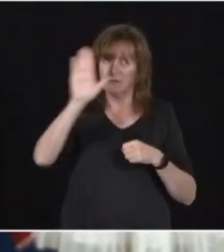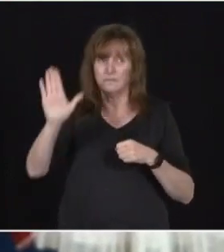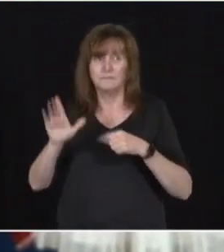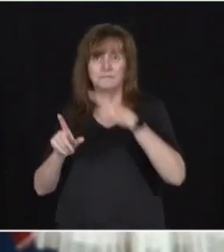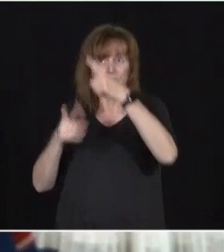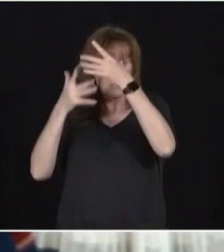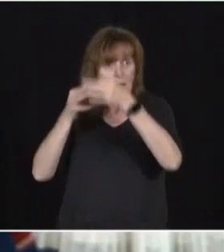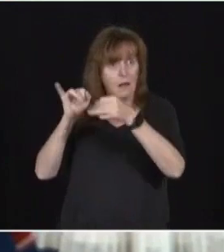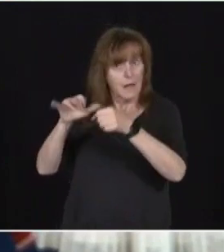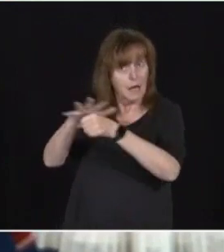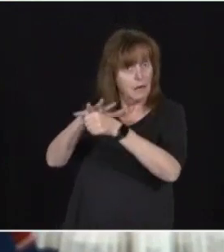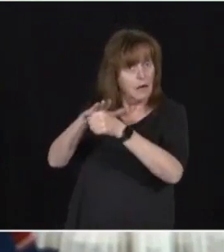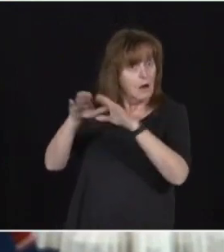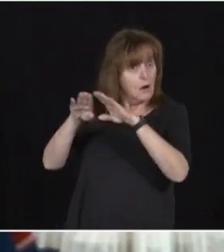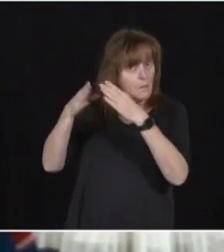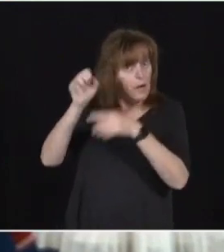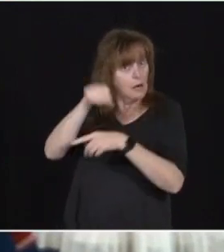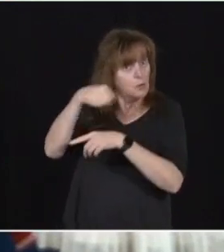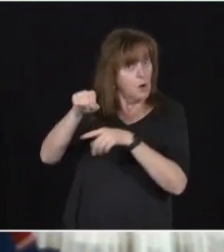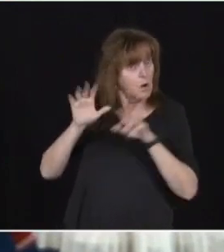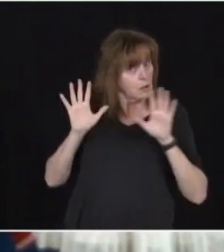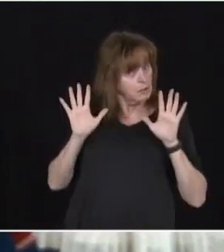that call as well.